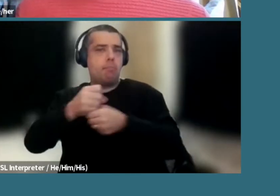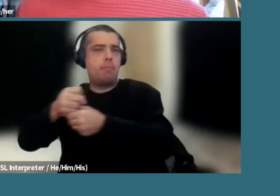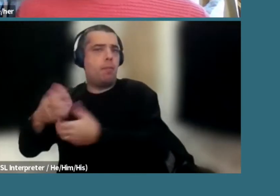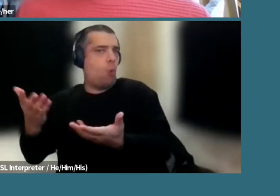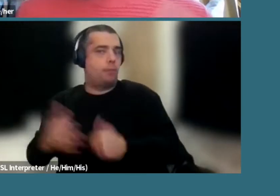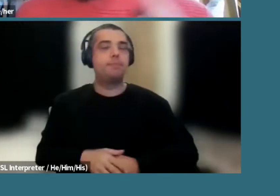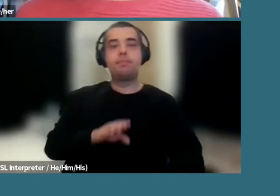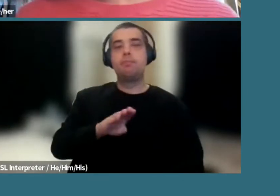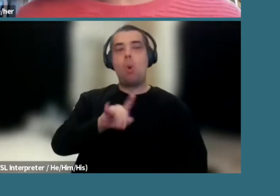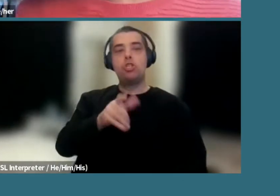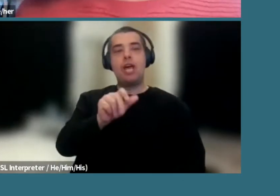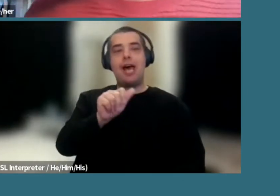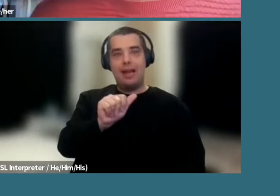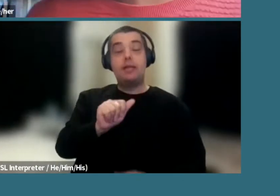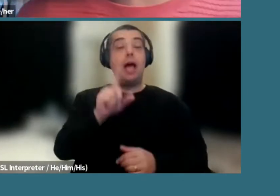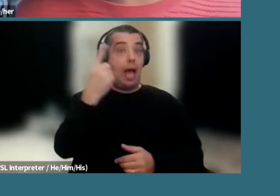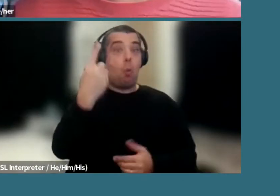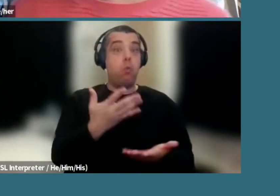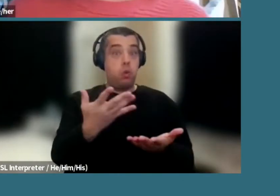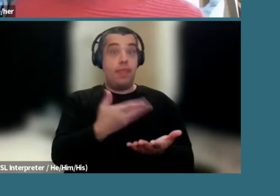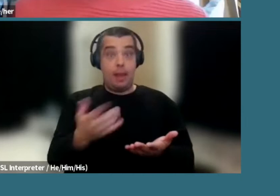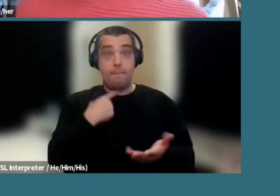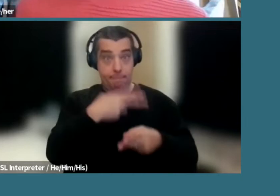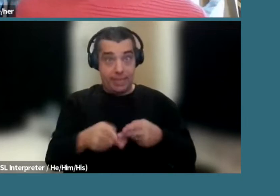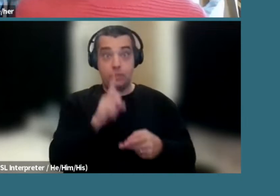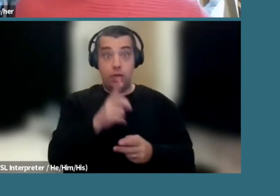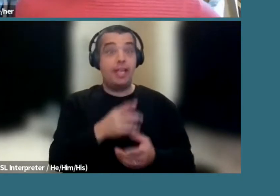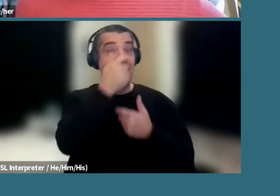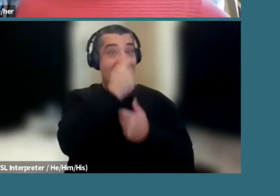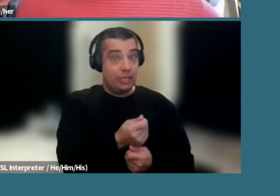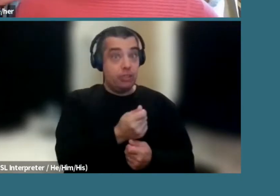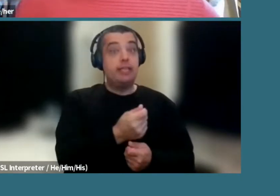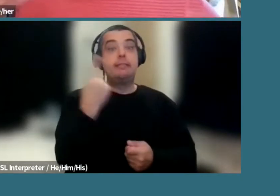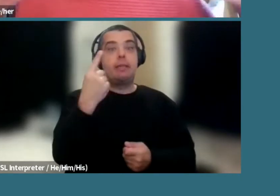Yeah, and one thing I want to mention that I think is really interesting and something that has influenced this